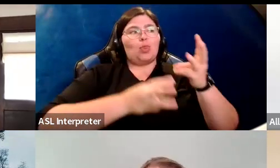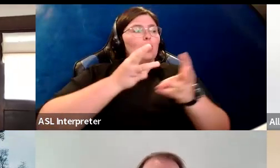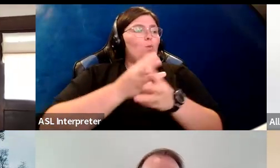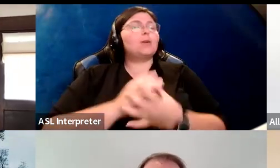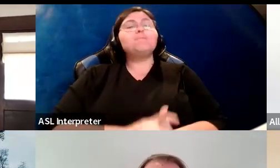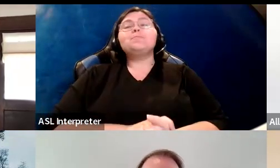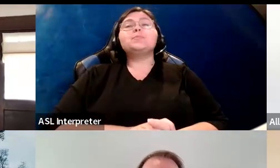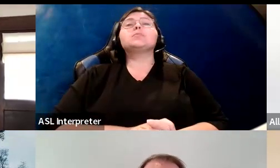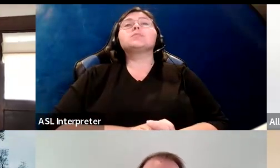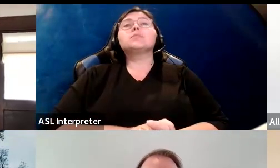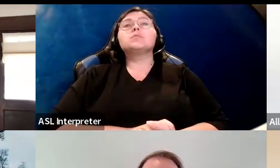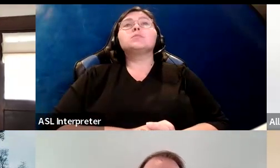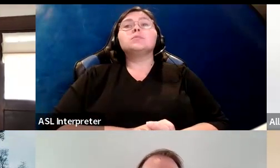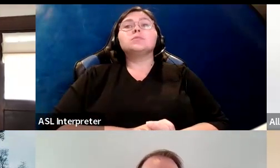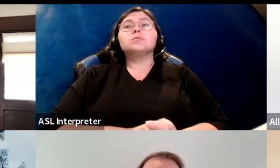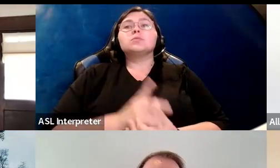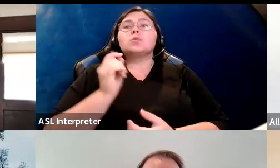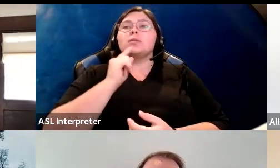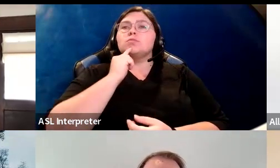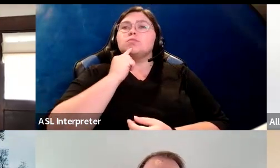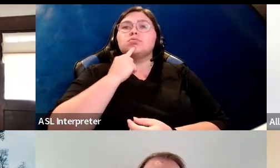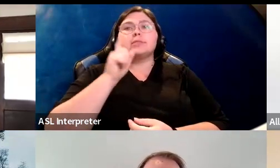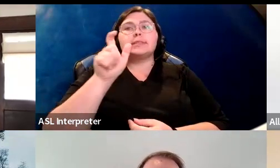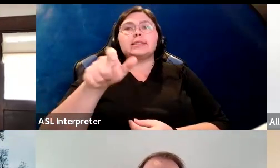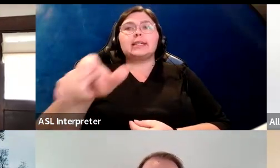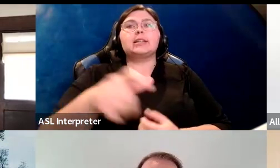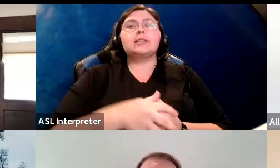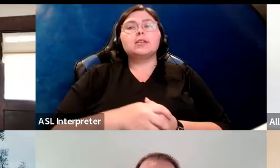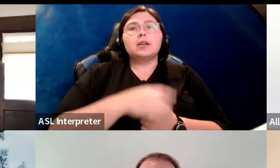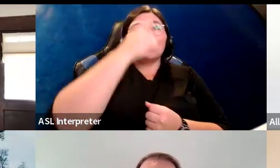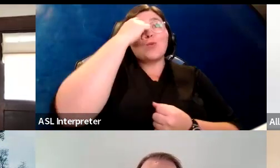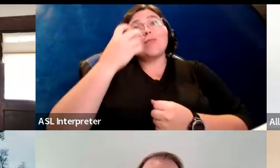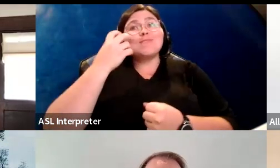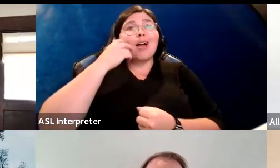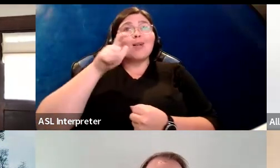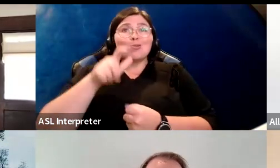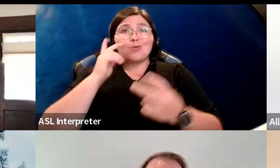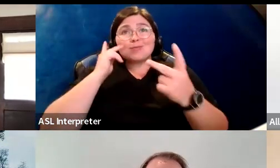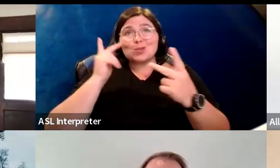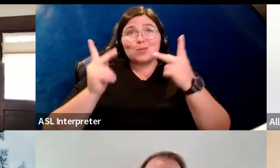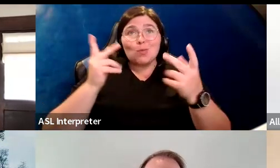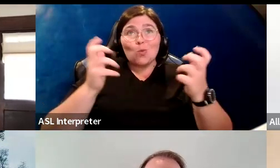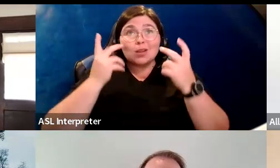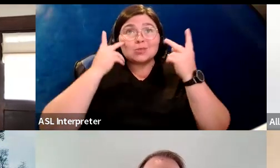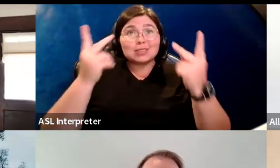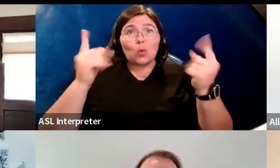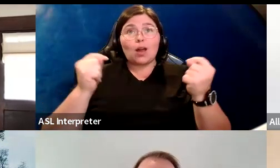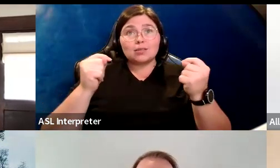One really critical need that blind and low vision people want to see with these tools is the form factor.